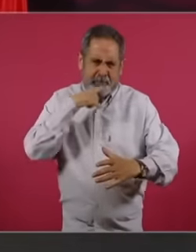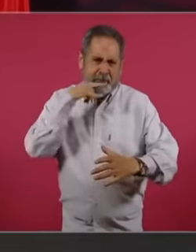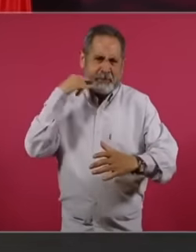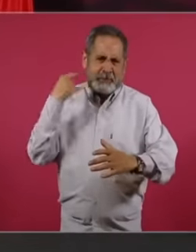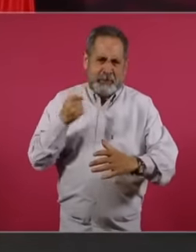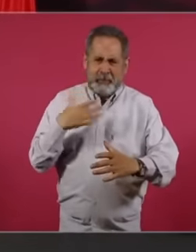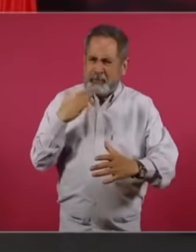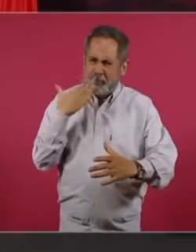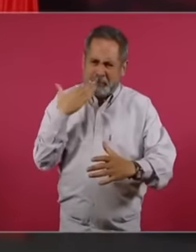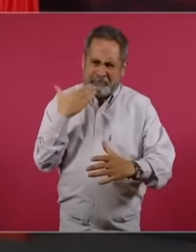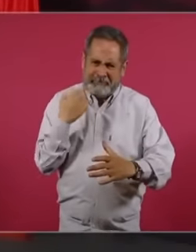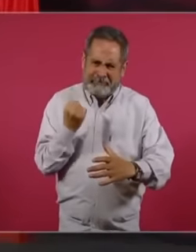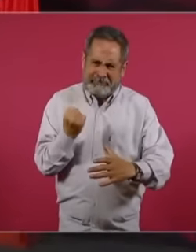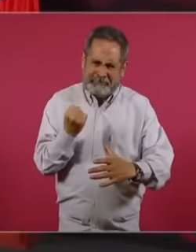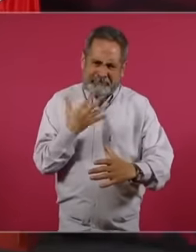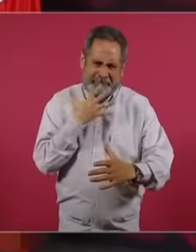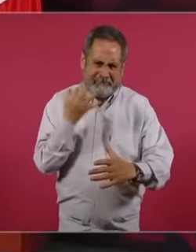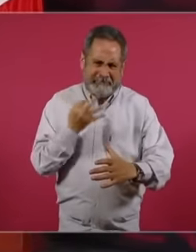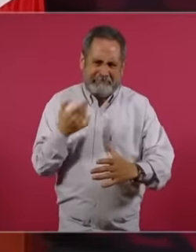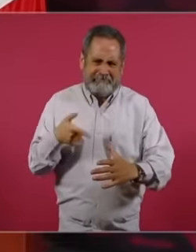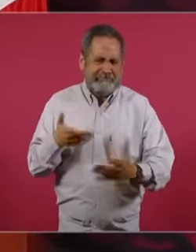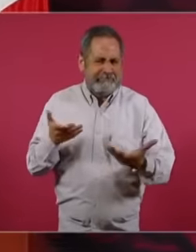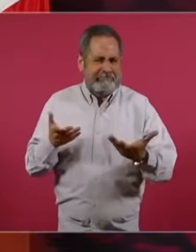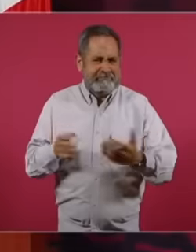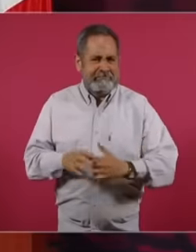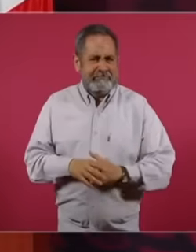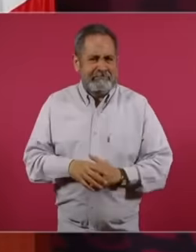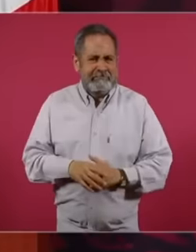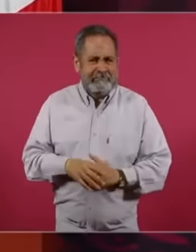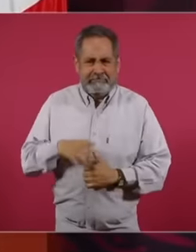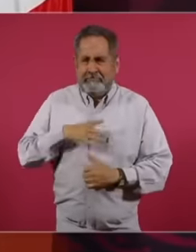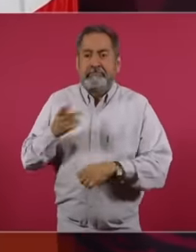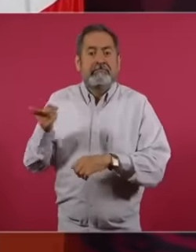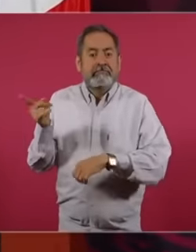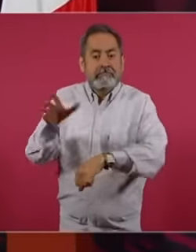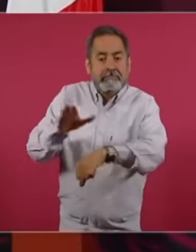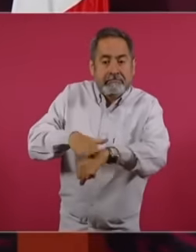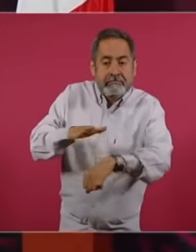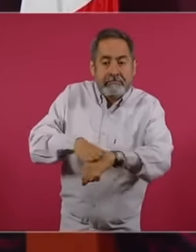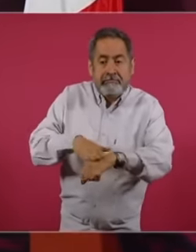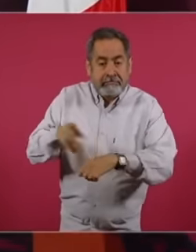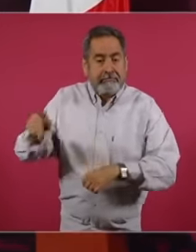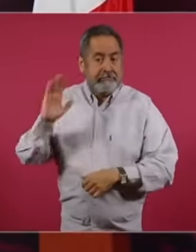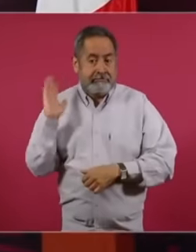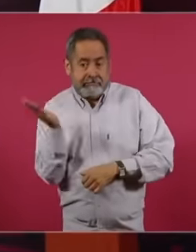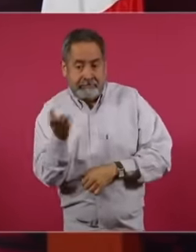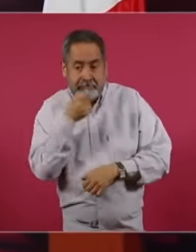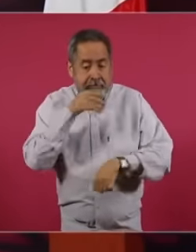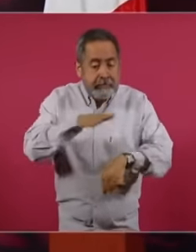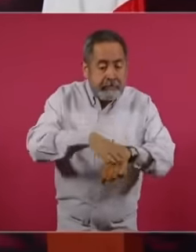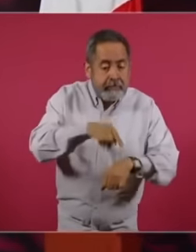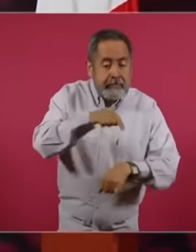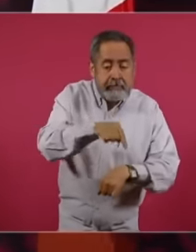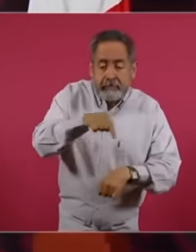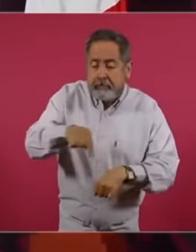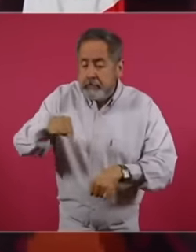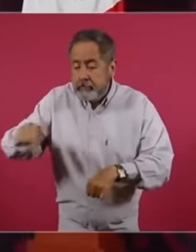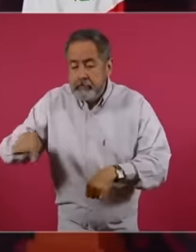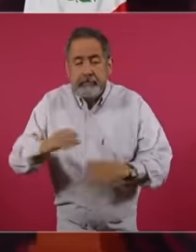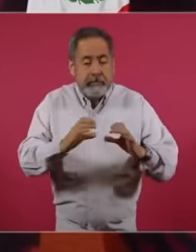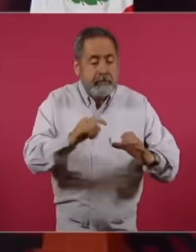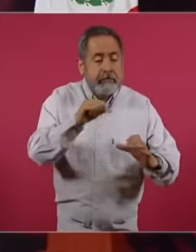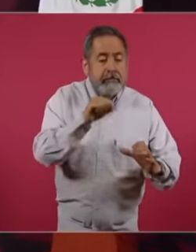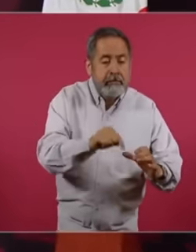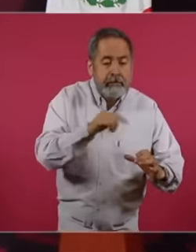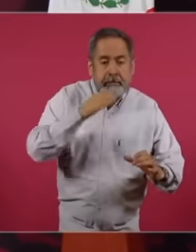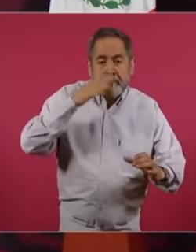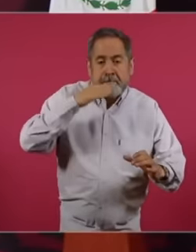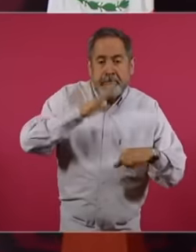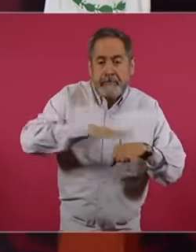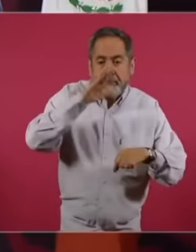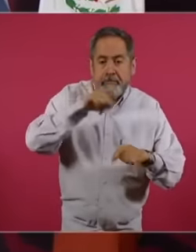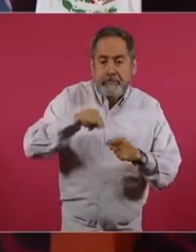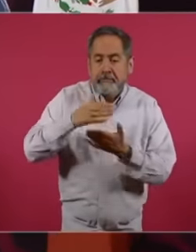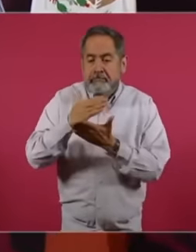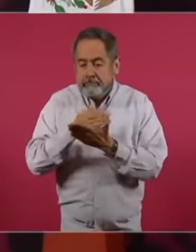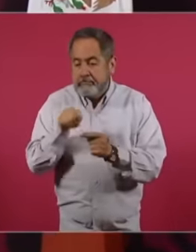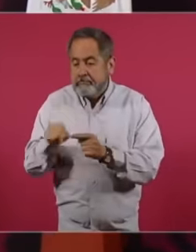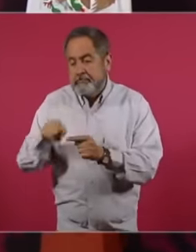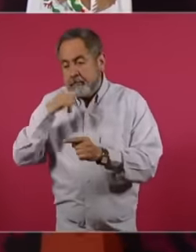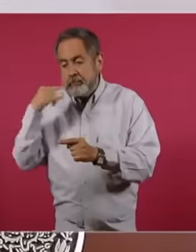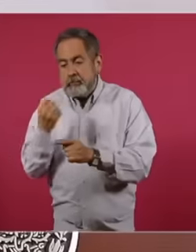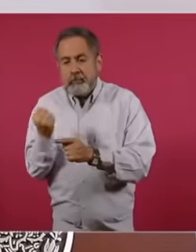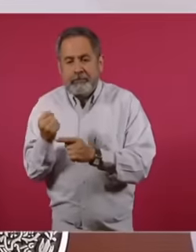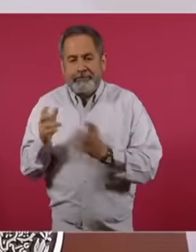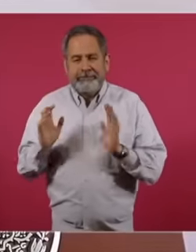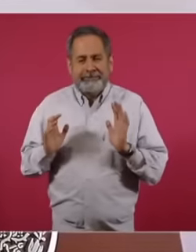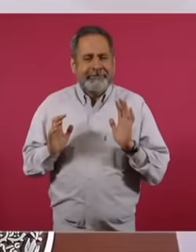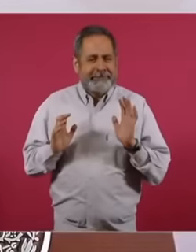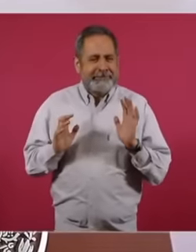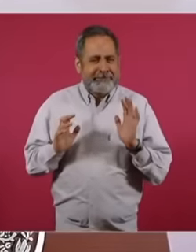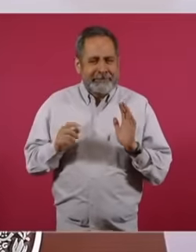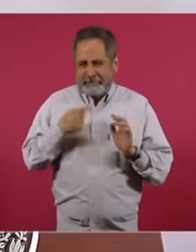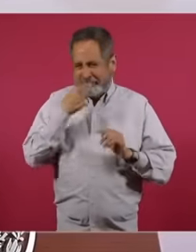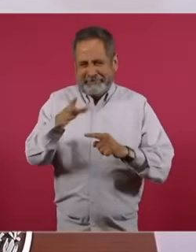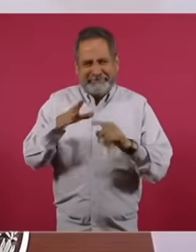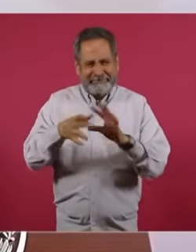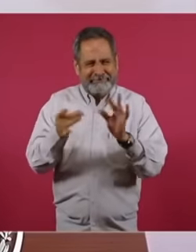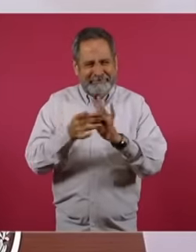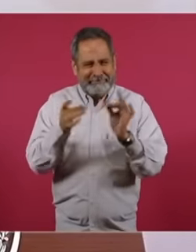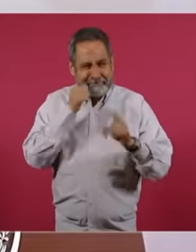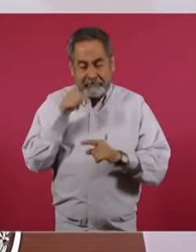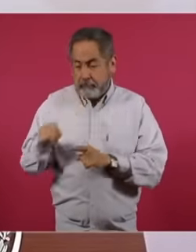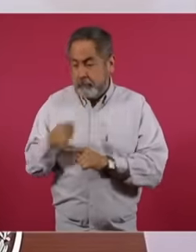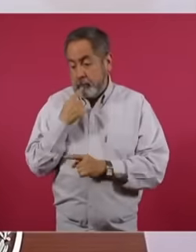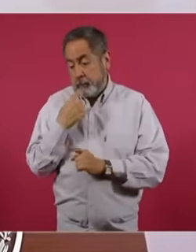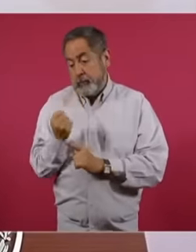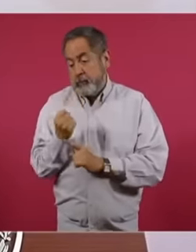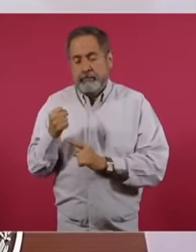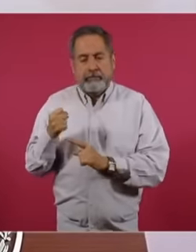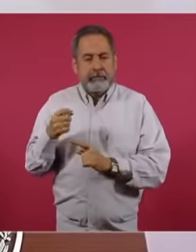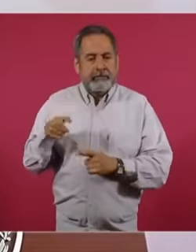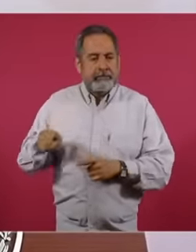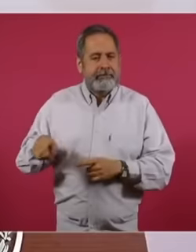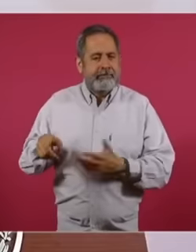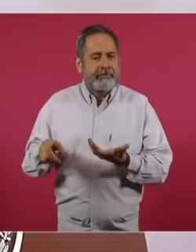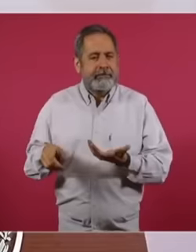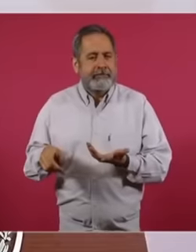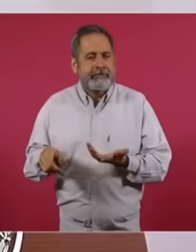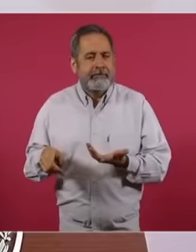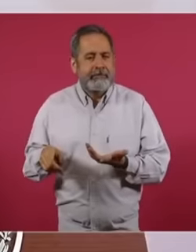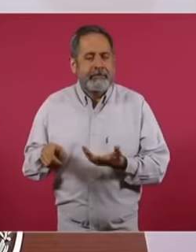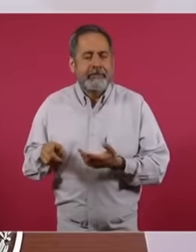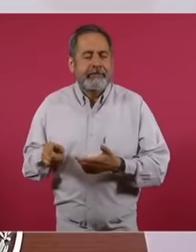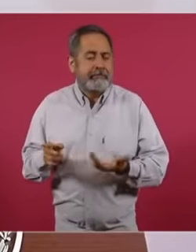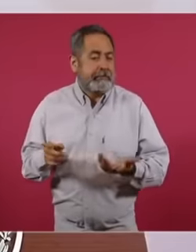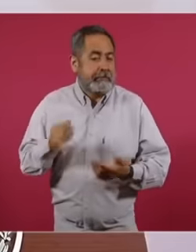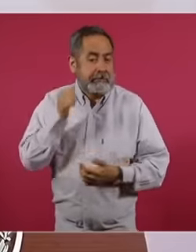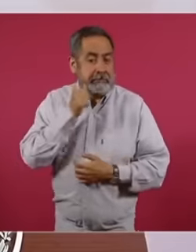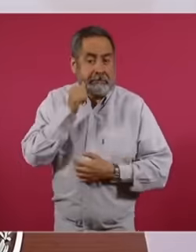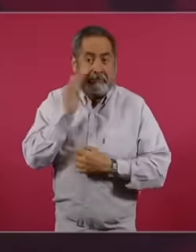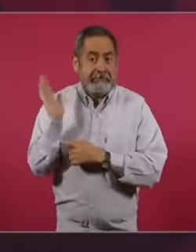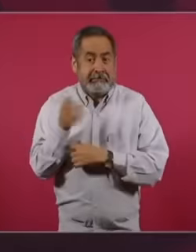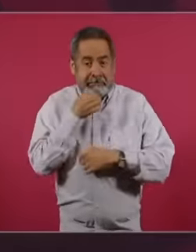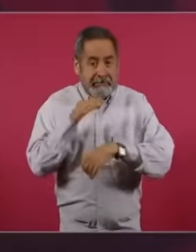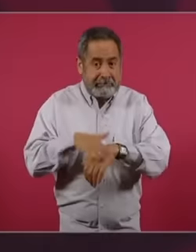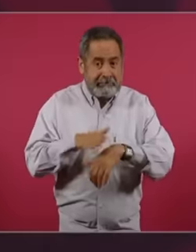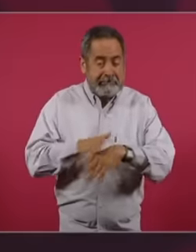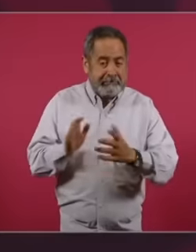Spicy No, it's already there, the waiters warn you, be careful because this one is very spicy Yes, this